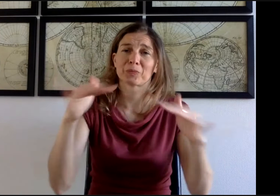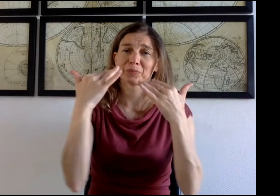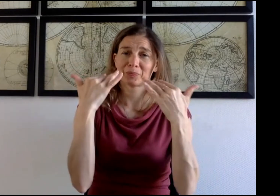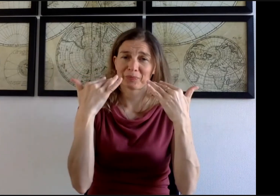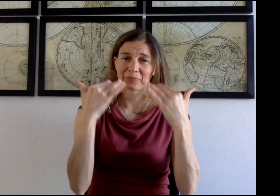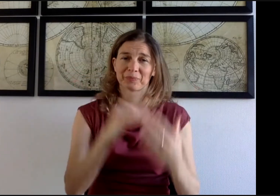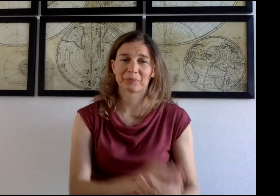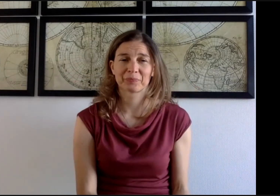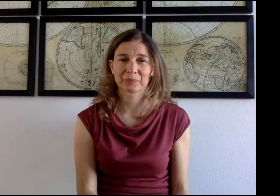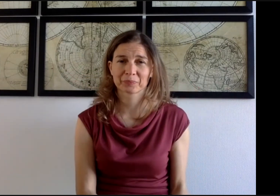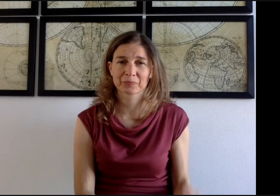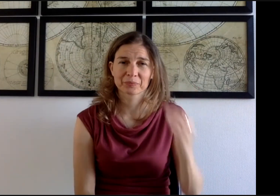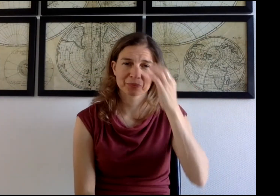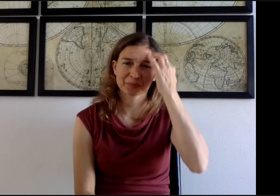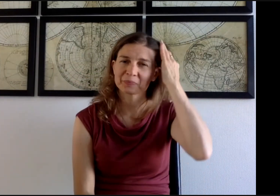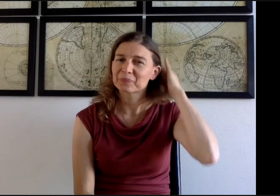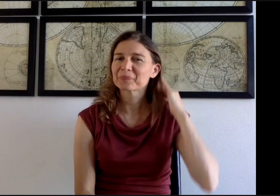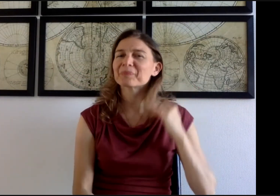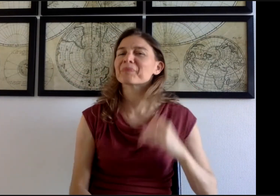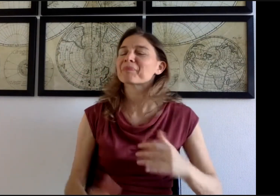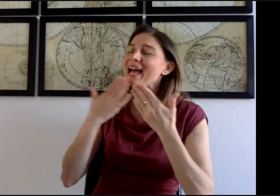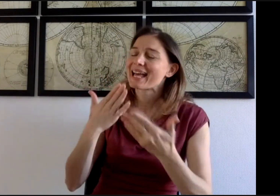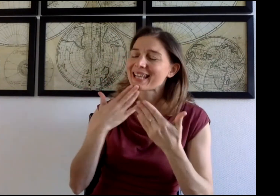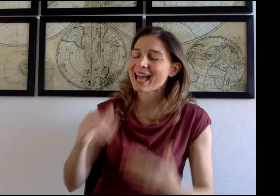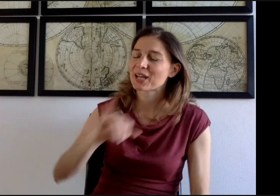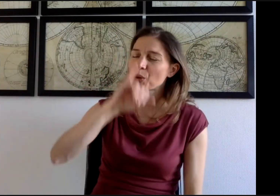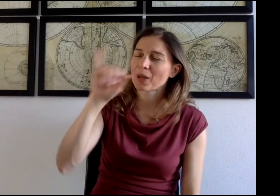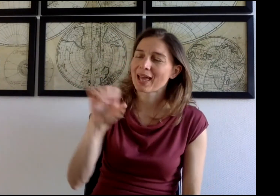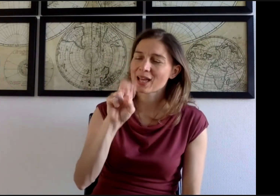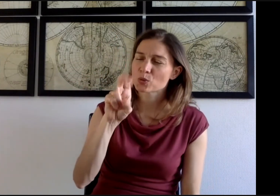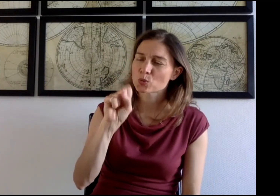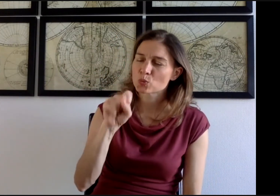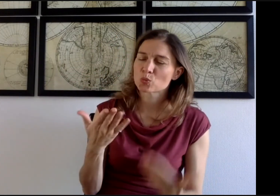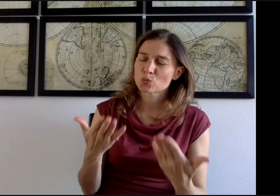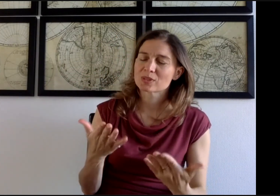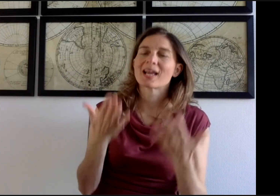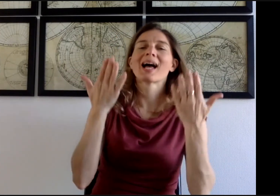ANDRÉ: Thank you very much, Jesús. We'll pass to our member from Italy.